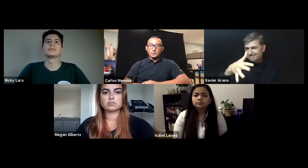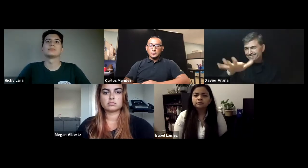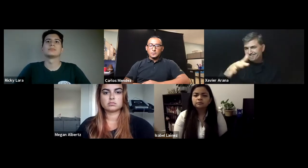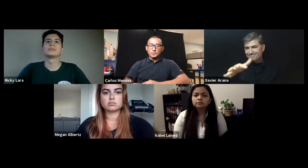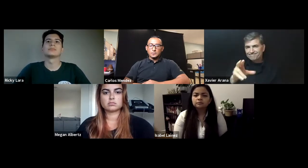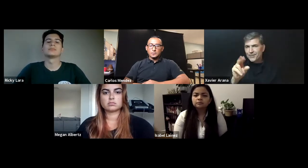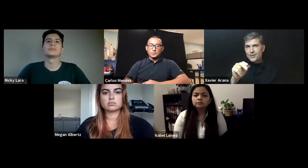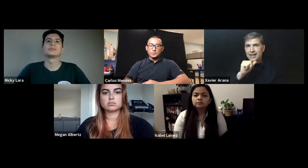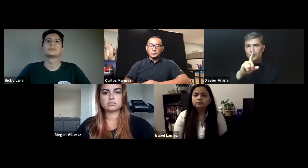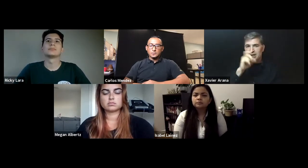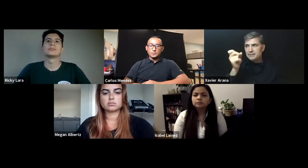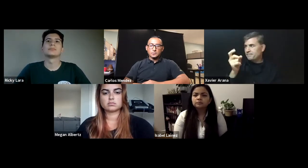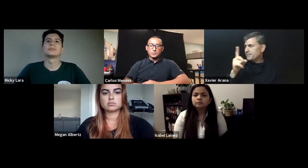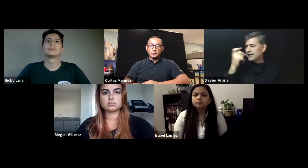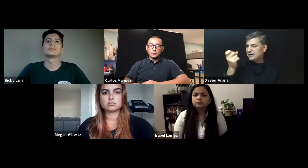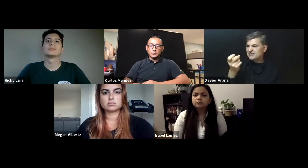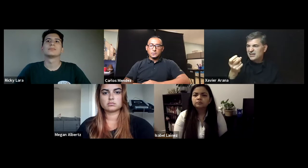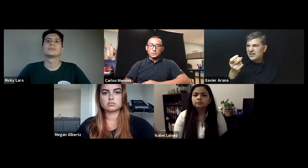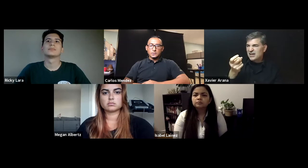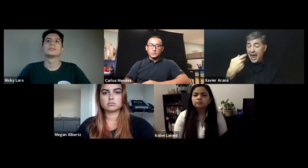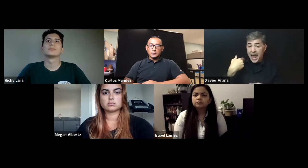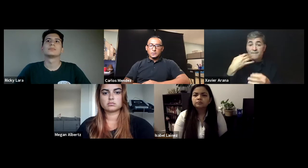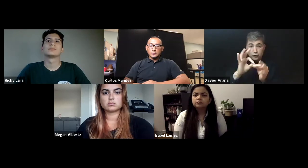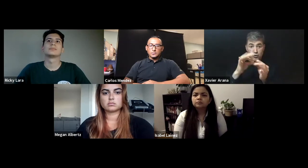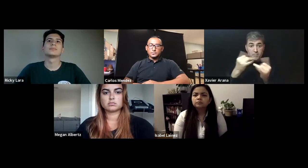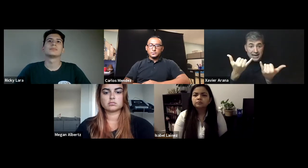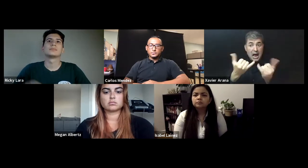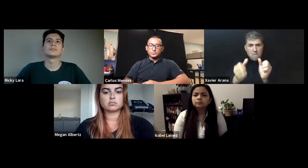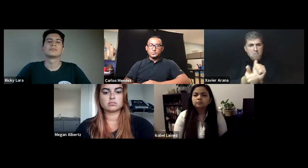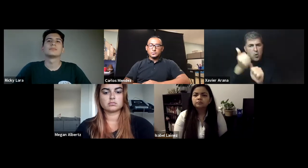I don't go to church as much as I used to,